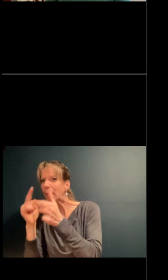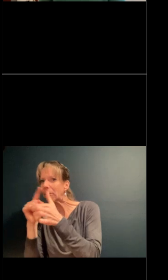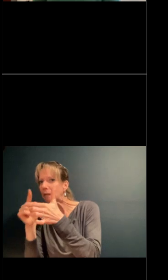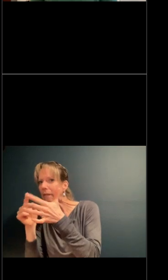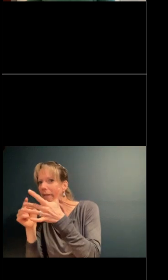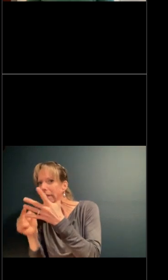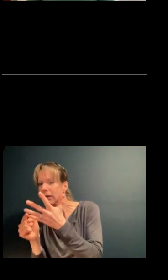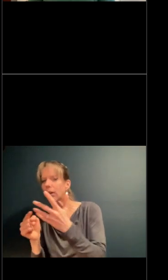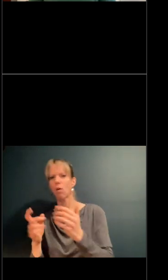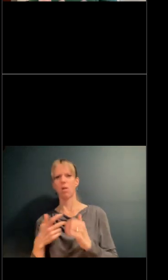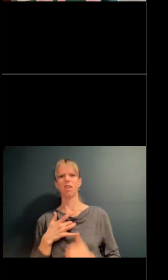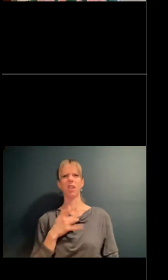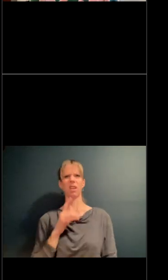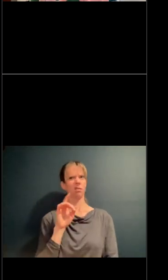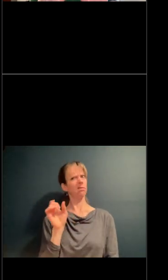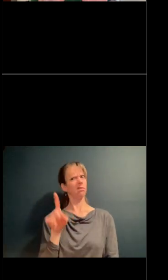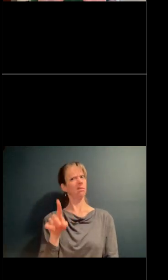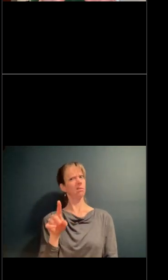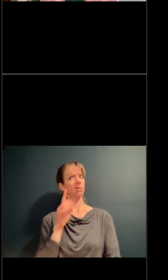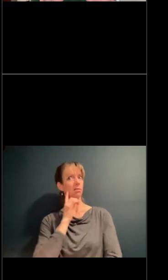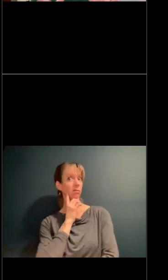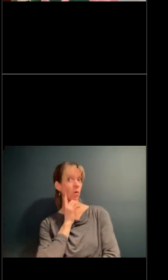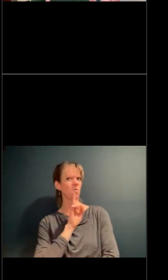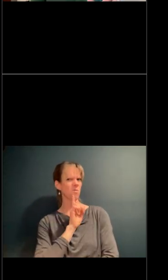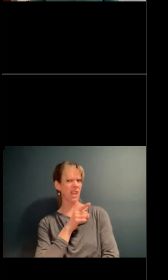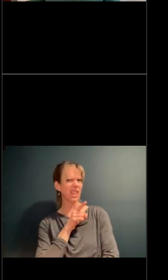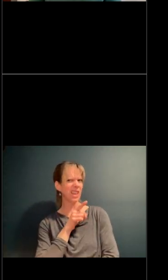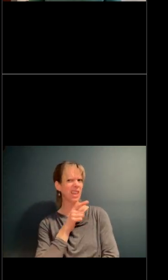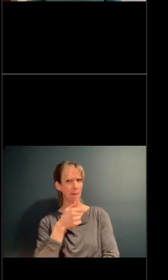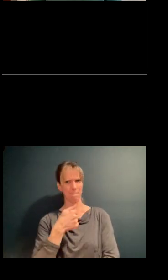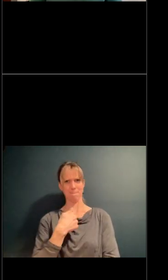mark on the screen here. Did they really mean me?